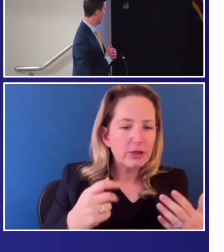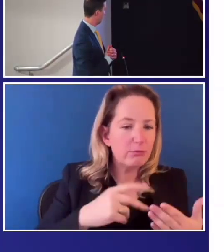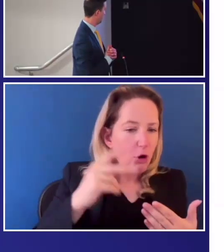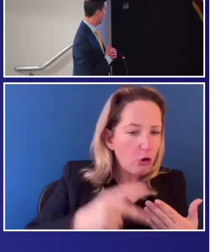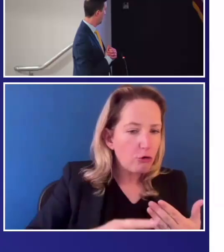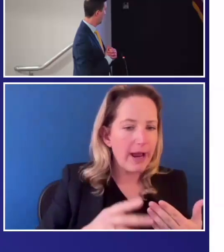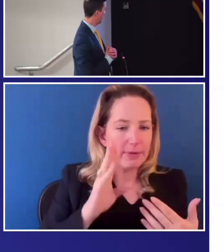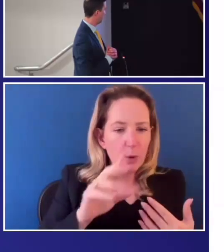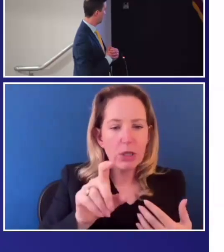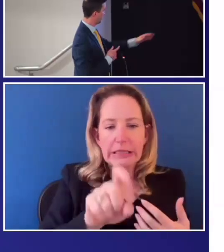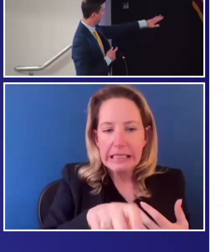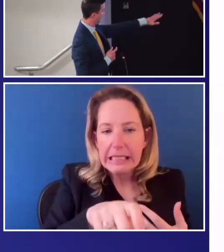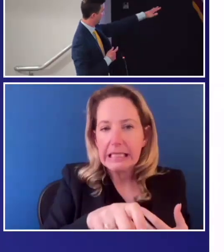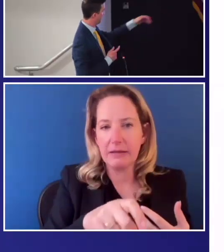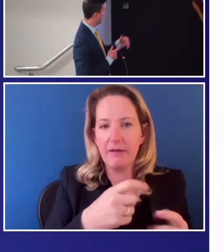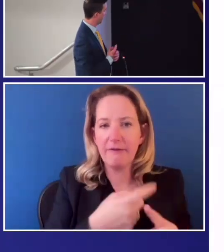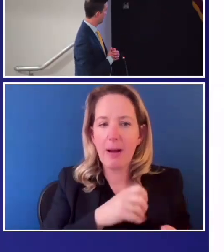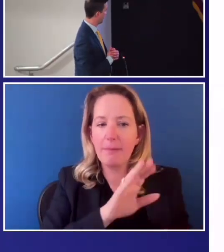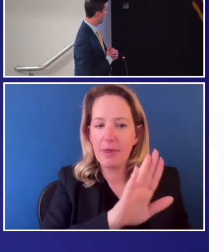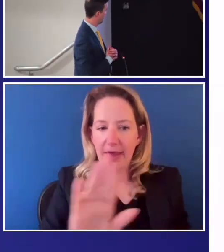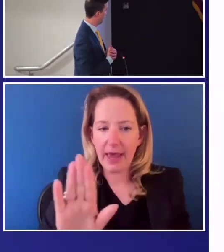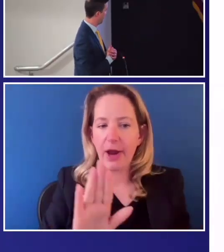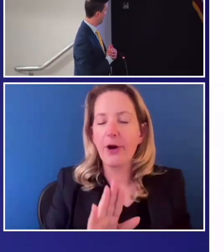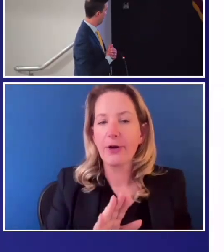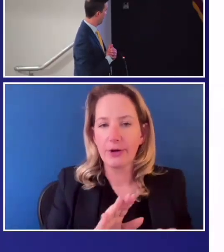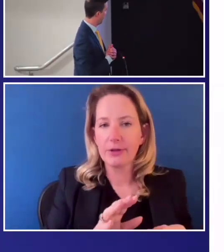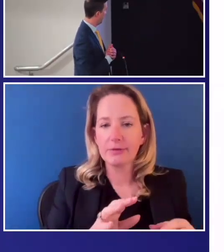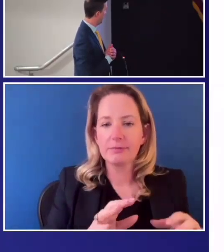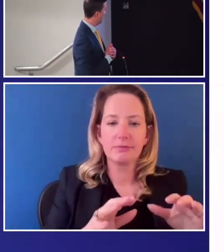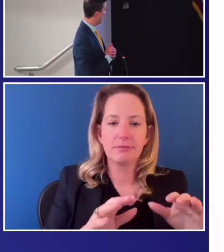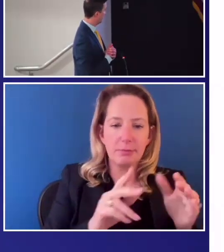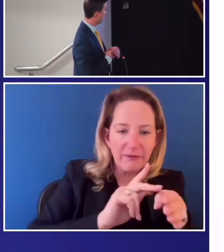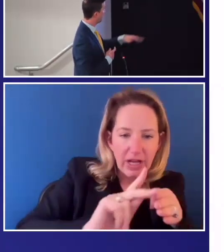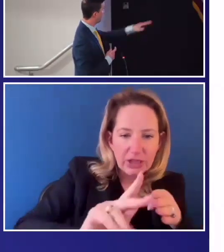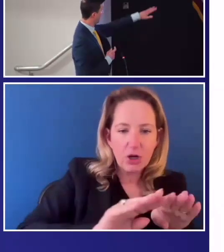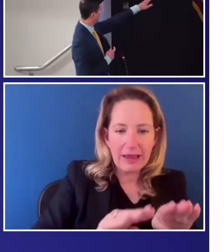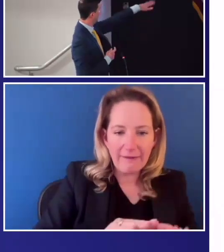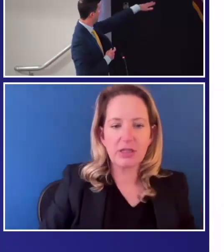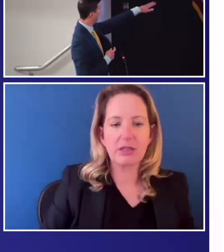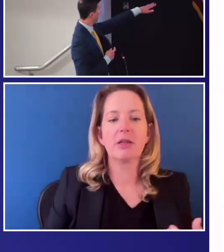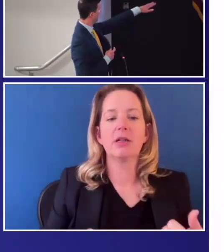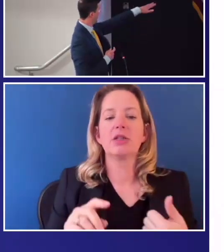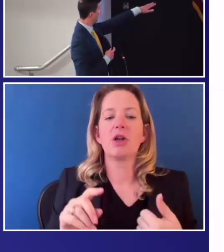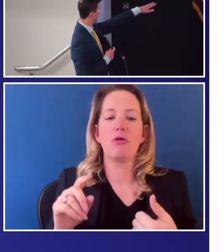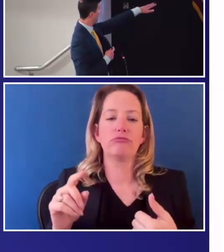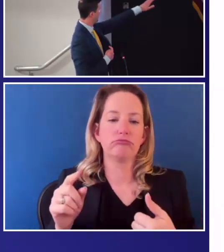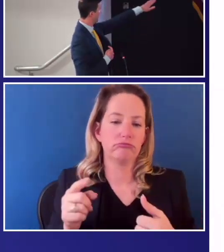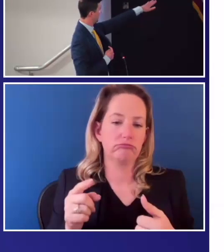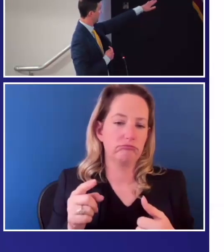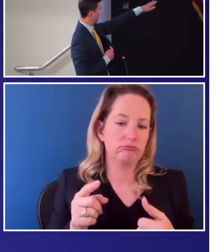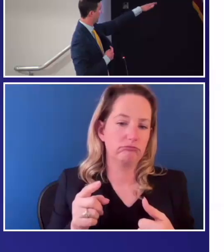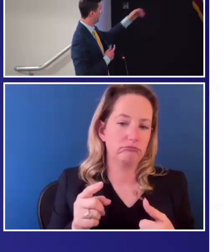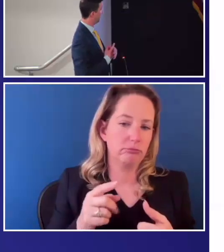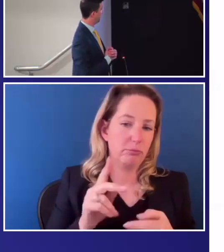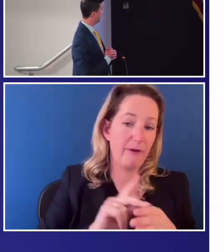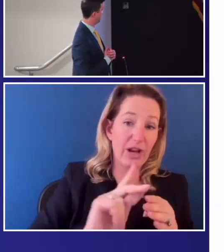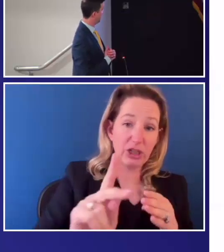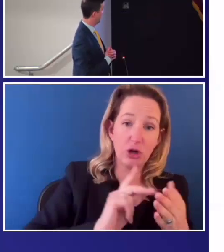levels. So first professional programs, for example, two-thirds of them would need aggregated because 35% of them,